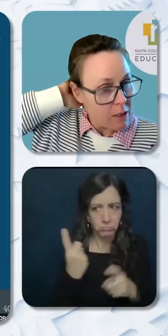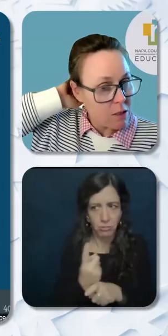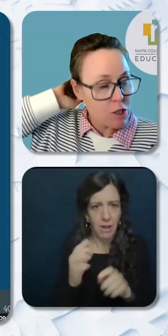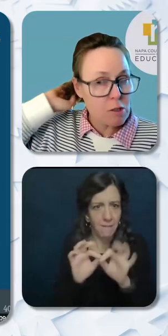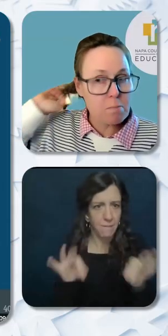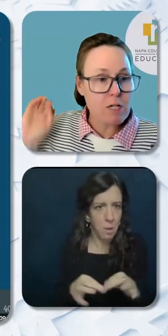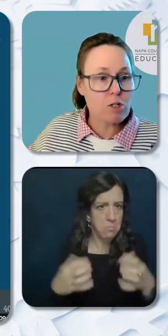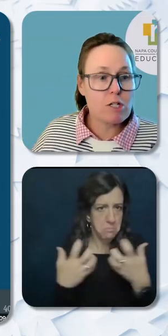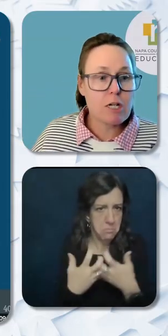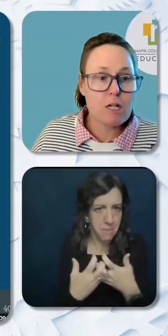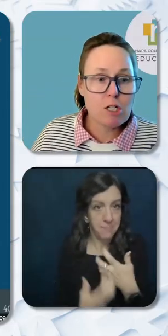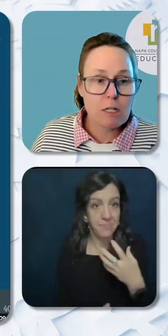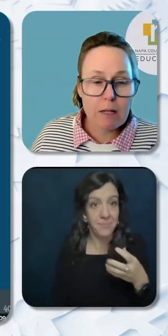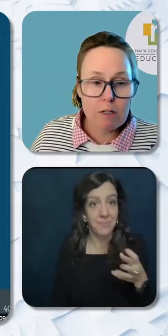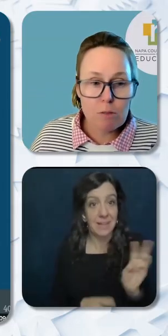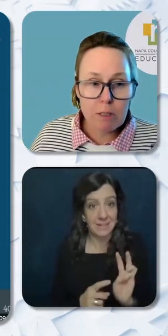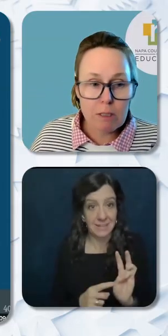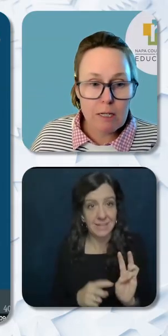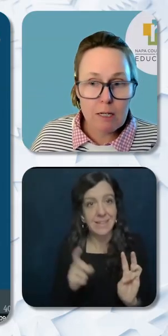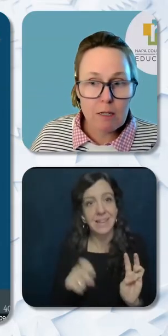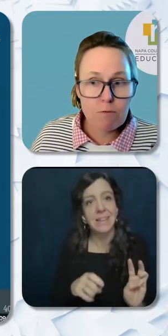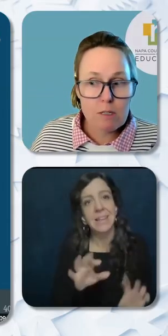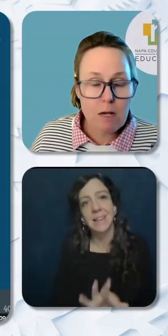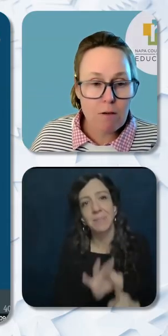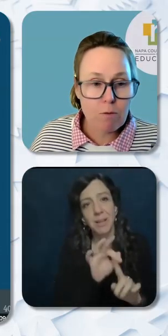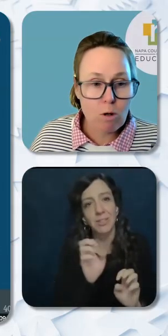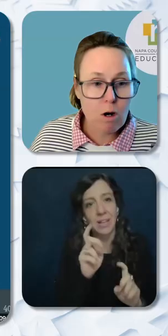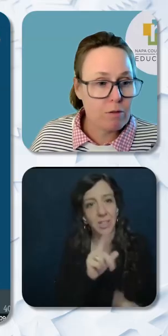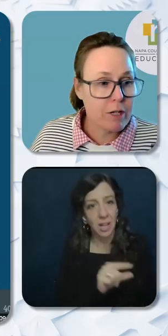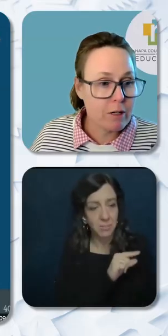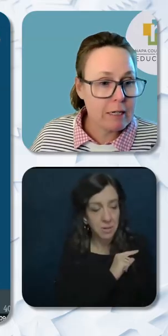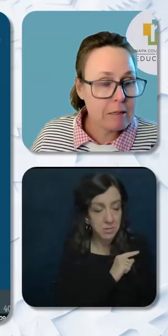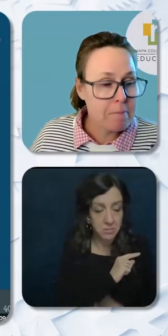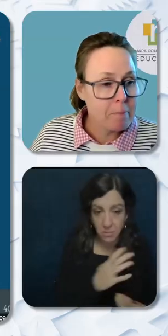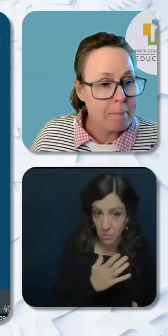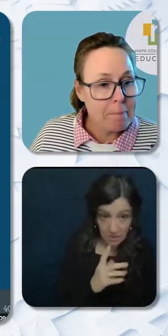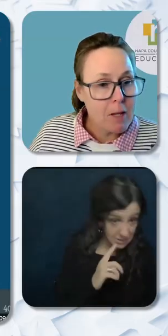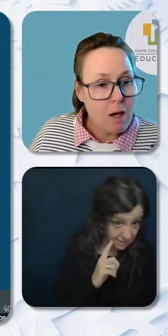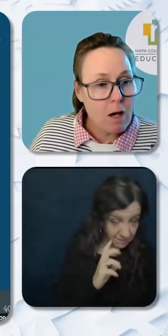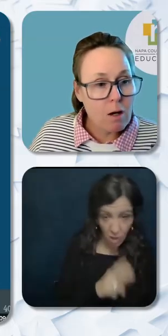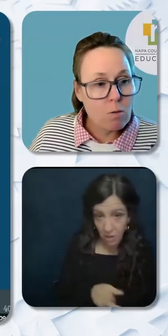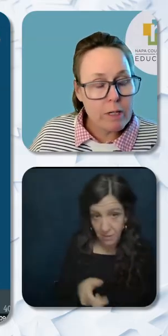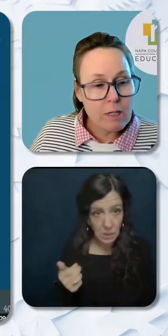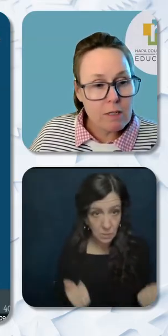Then we need their special education eligibility, if it's deaf or hard of hearing.